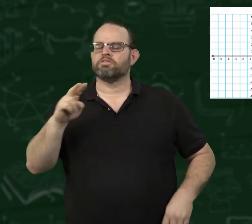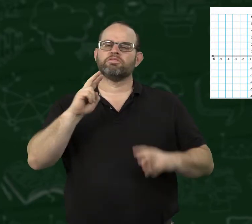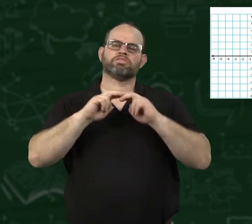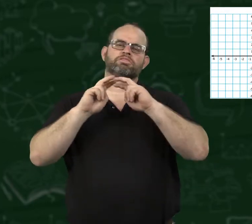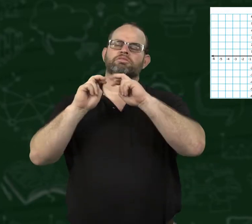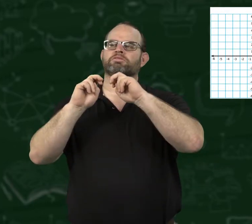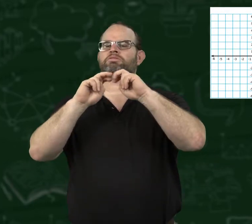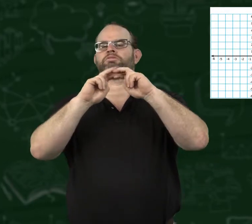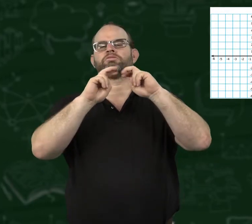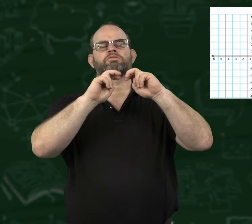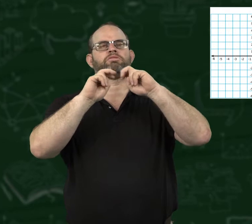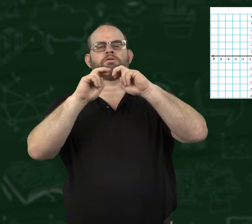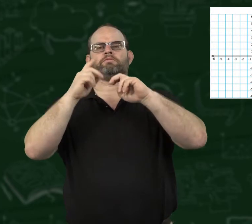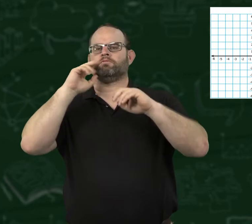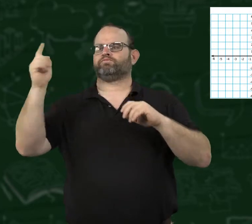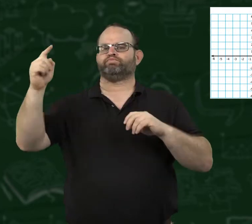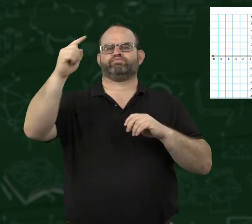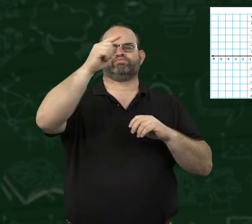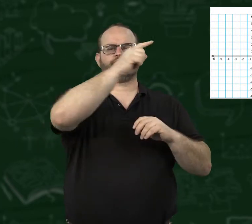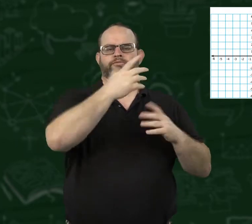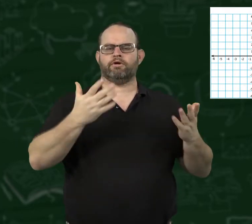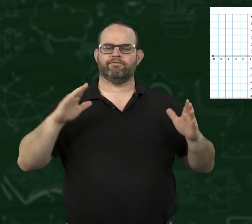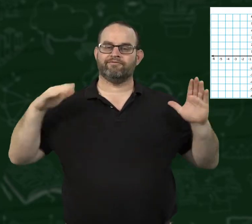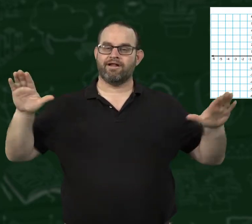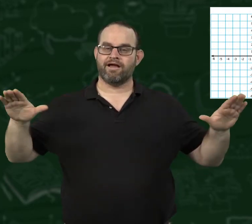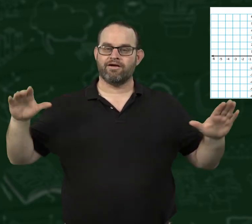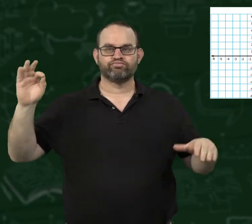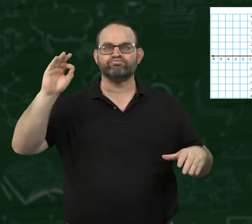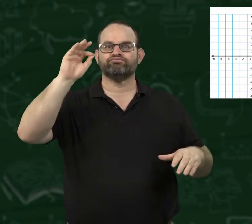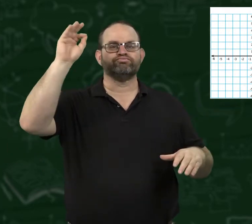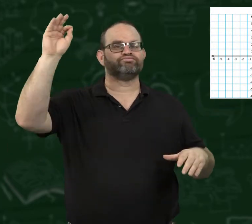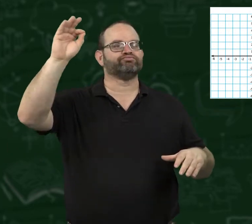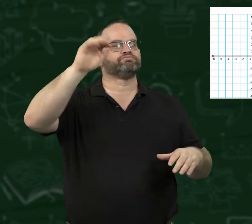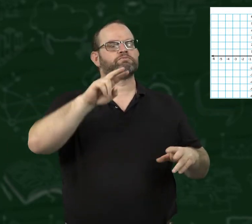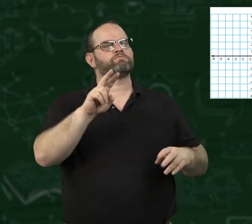He noticed a fly buzzing around the ceiling in his room.